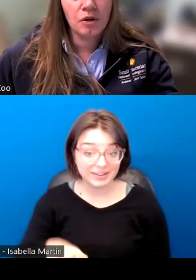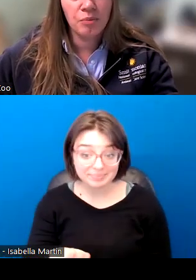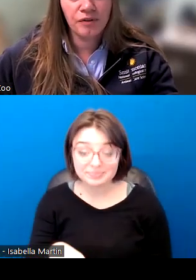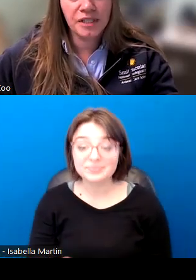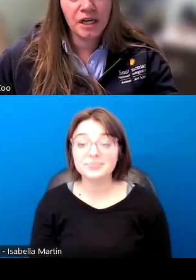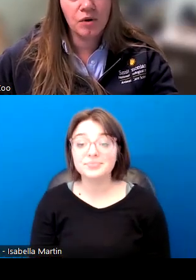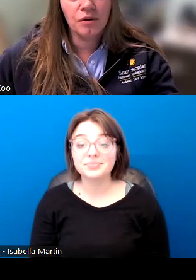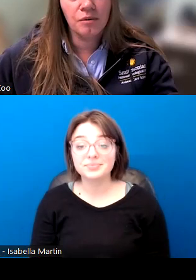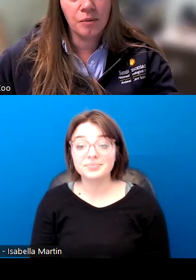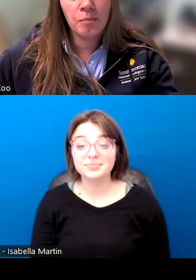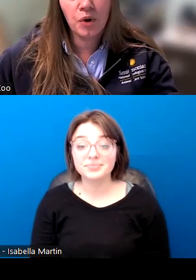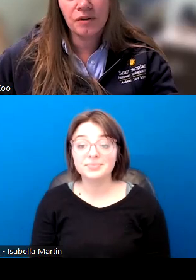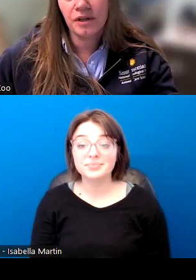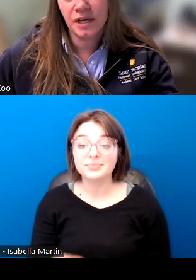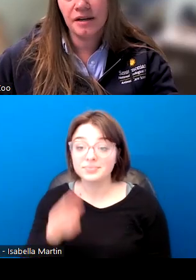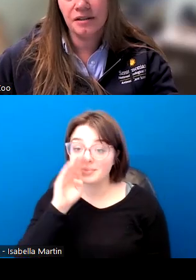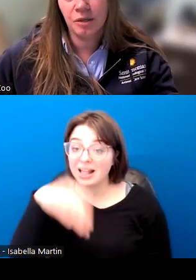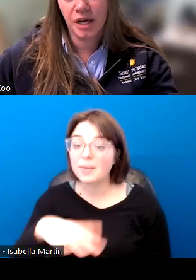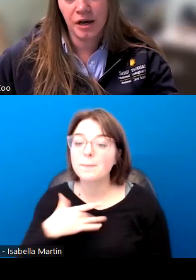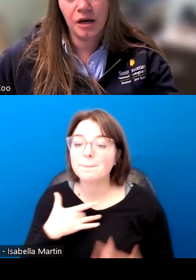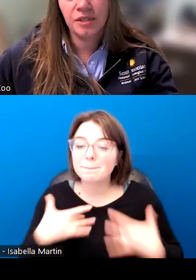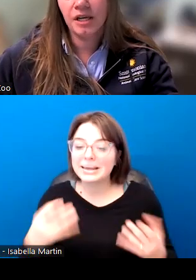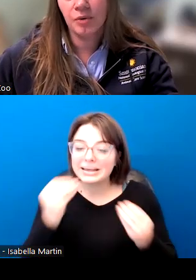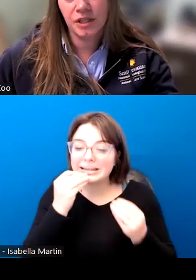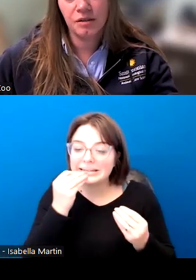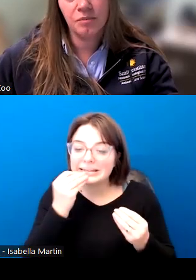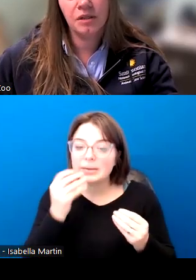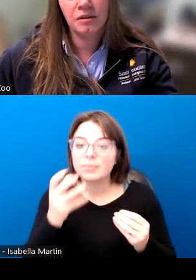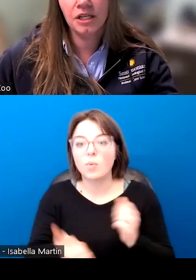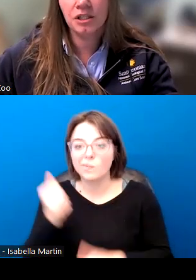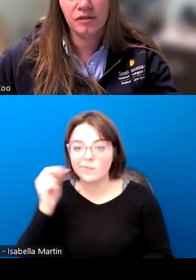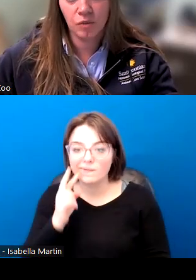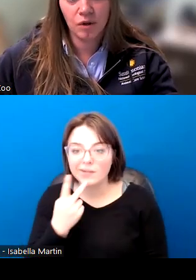herbivorous animal the bulk of their diet is going to be hay, up to 80 potentially even more.